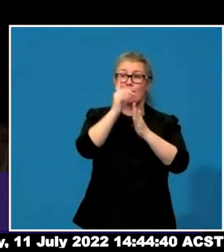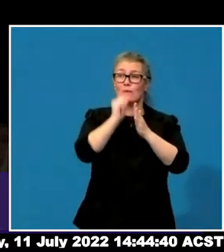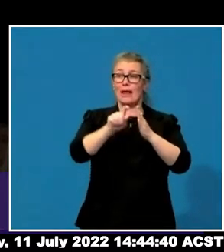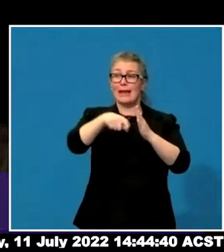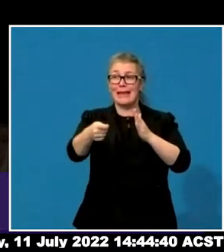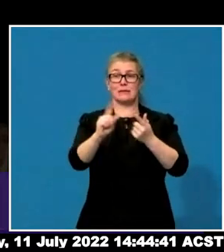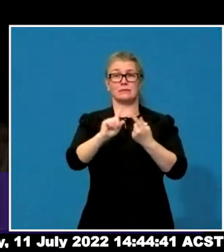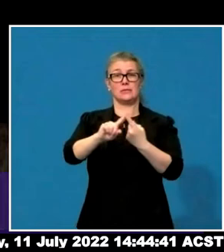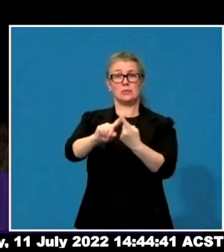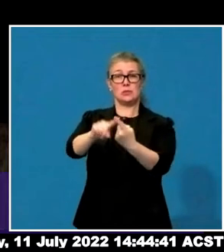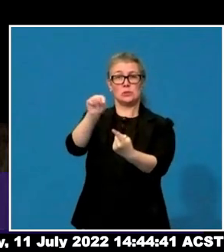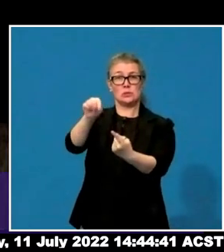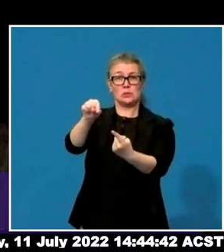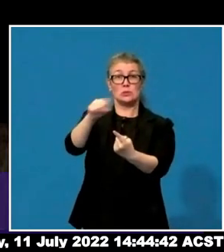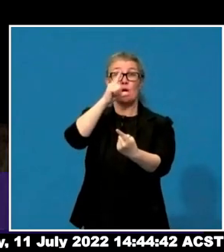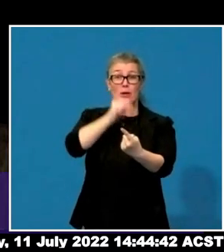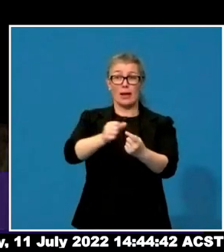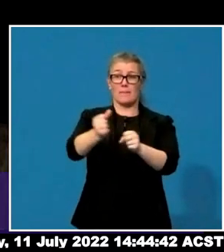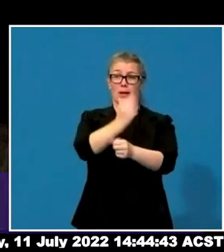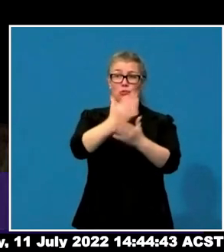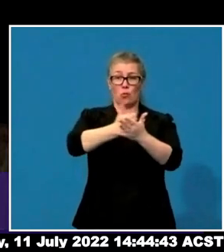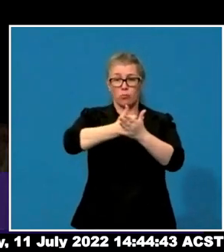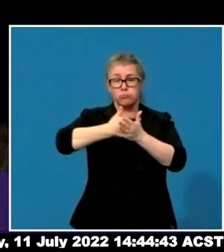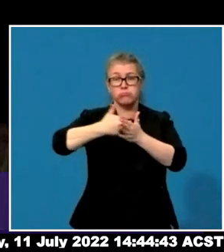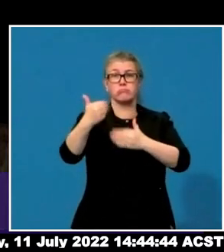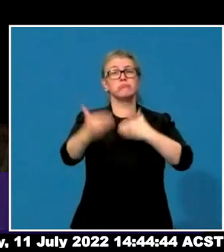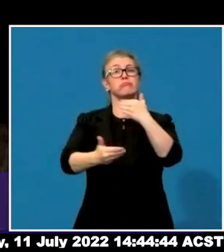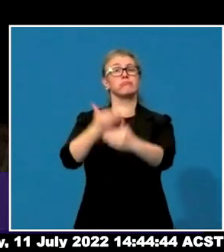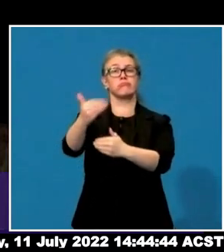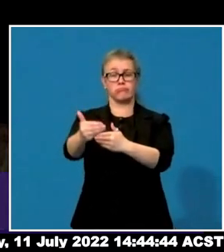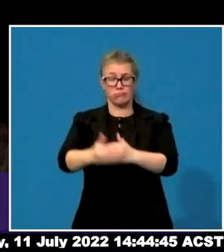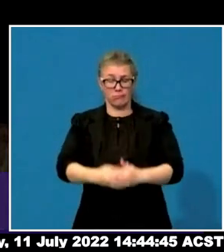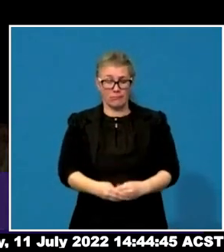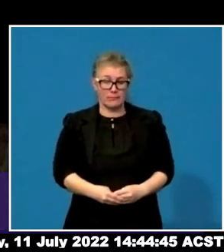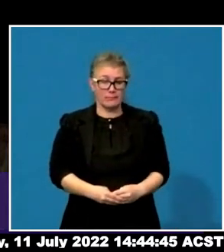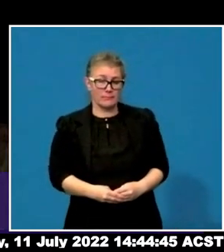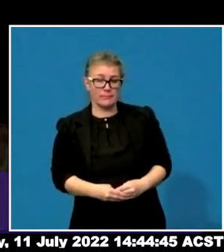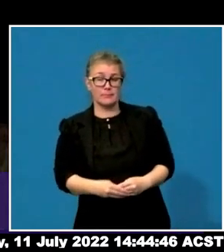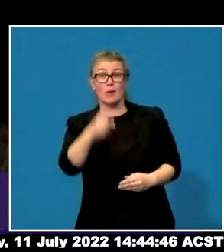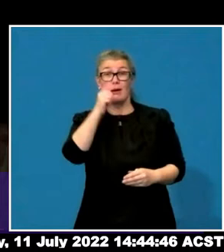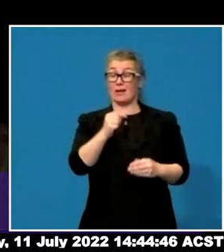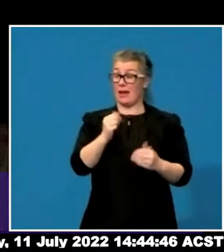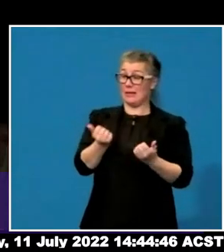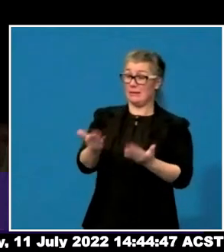So that it can be sustainable and so that it can provide the right level of care when -